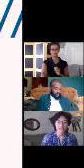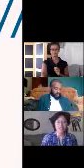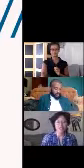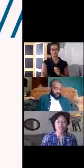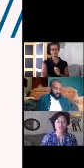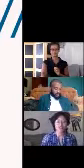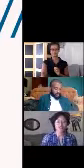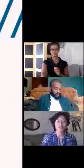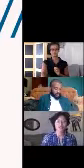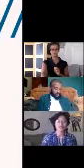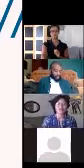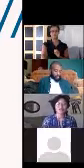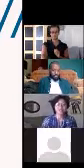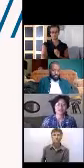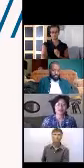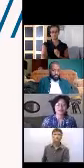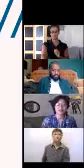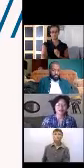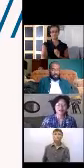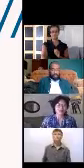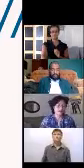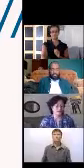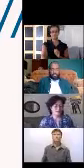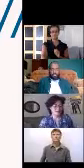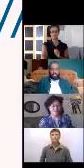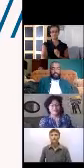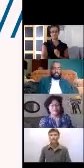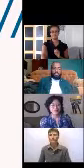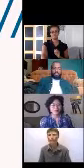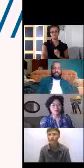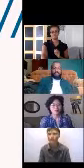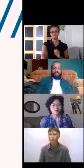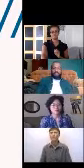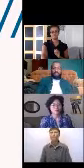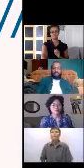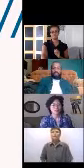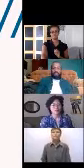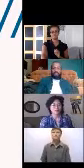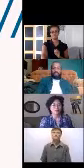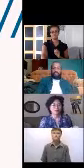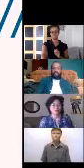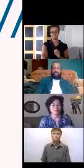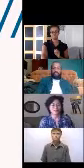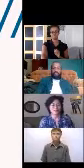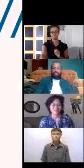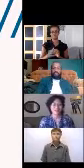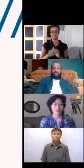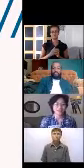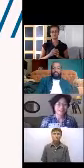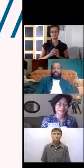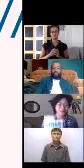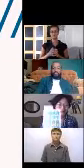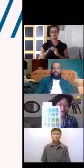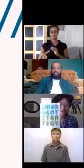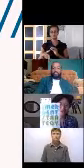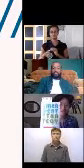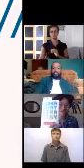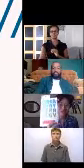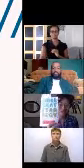what changes will take place. If many of you have already heard about, us speak about Adrienne